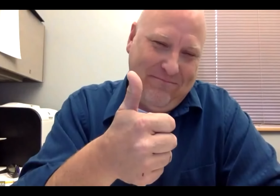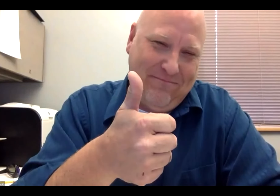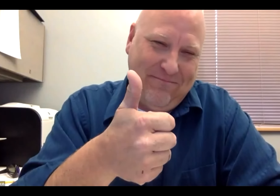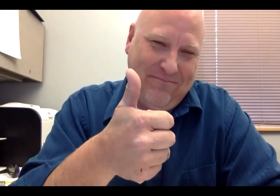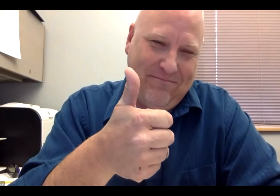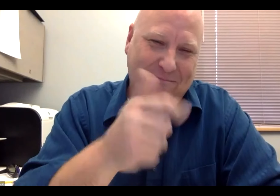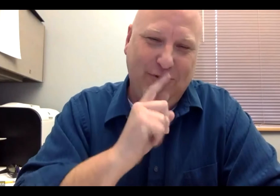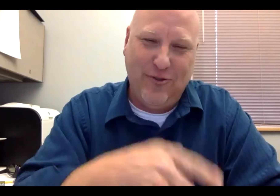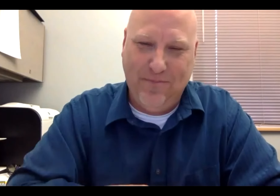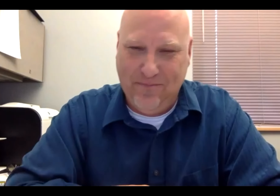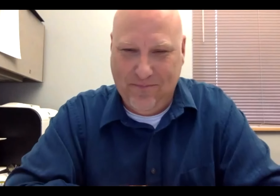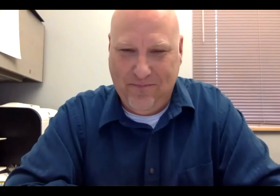Thank you. >>